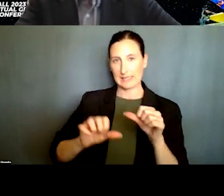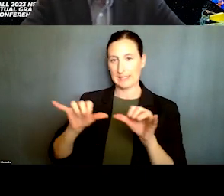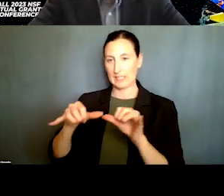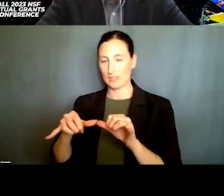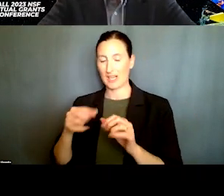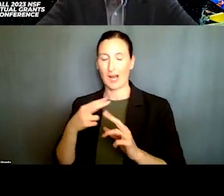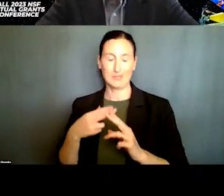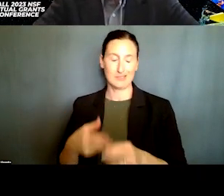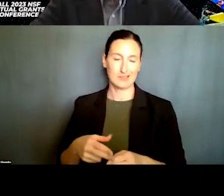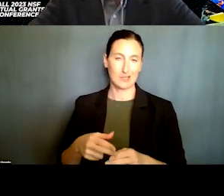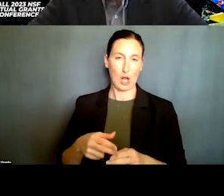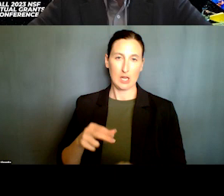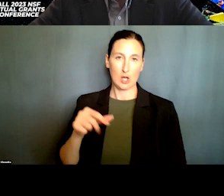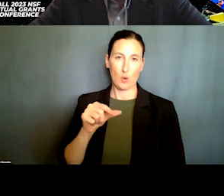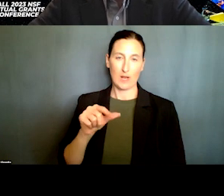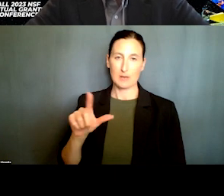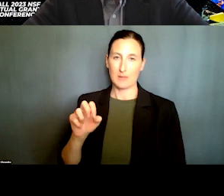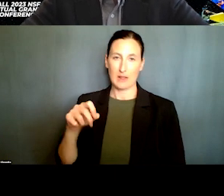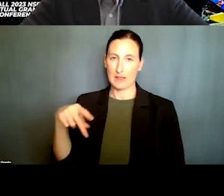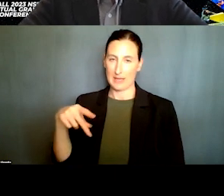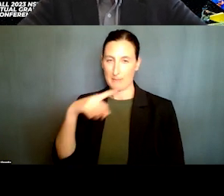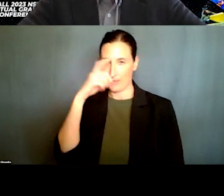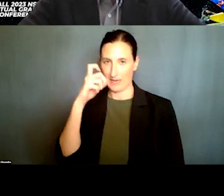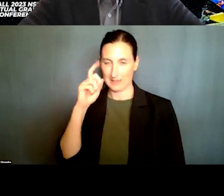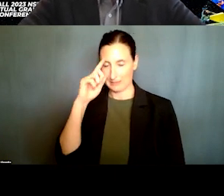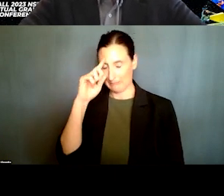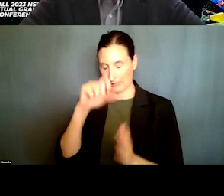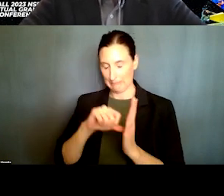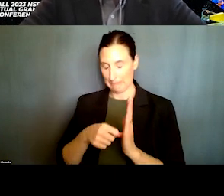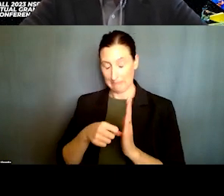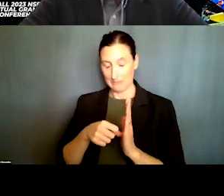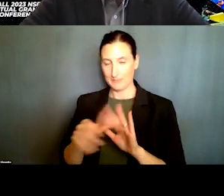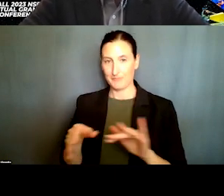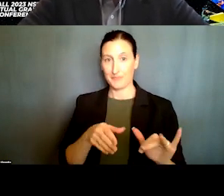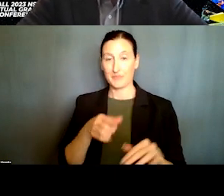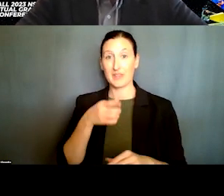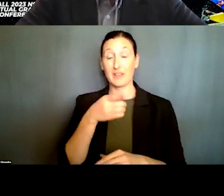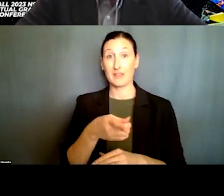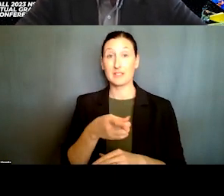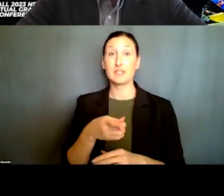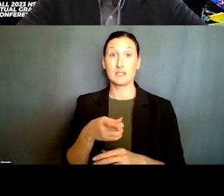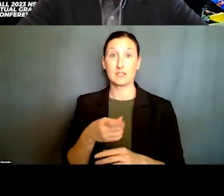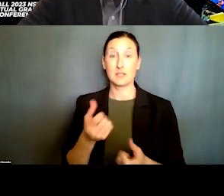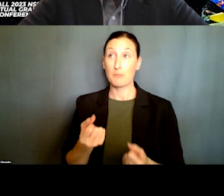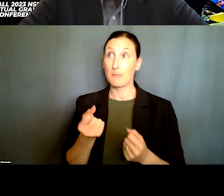it's hard for me to change my terminology at this point. This is a cross director mega program